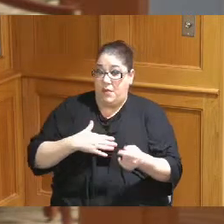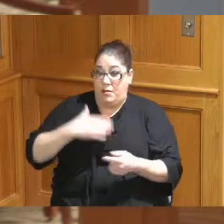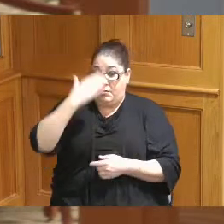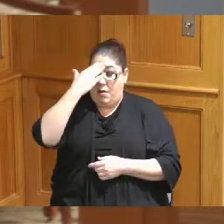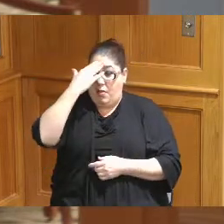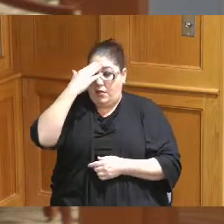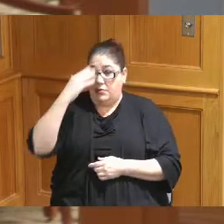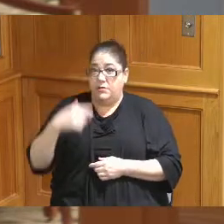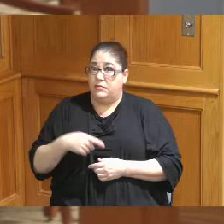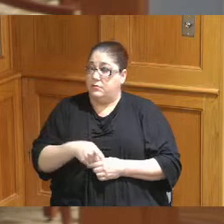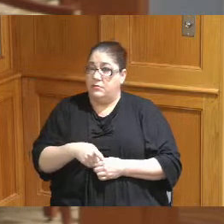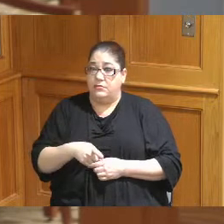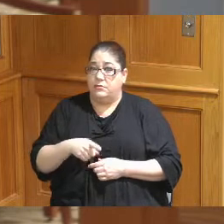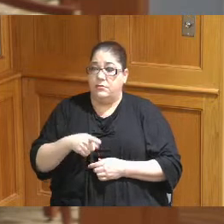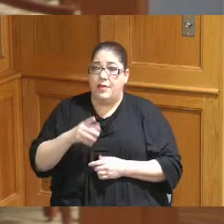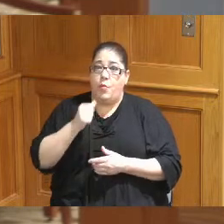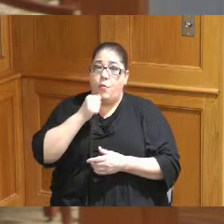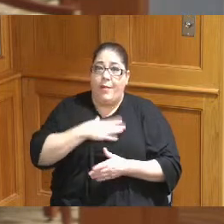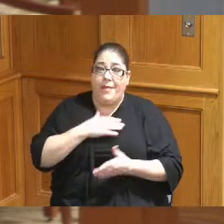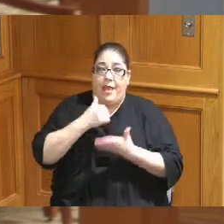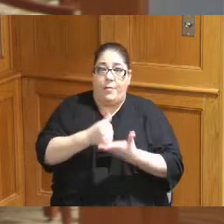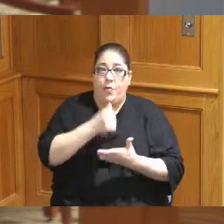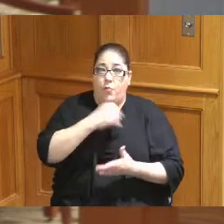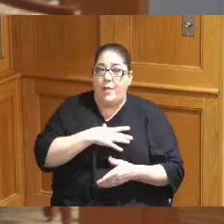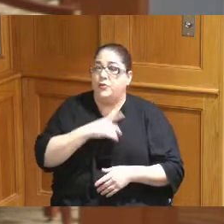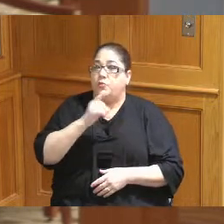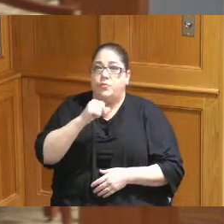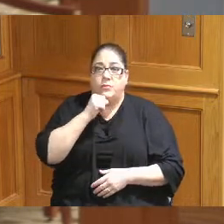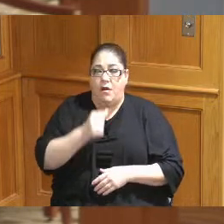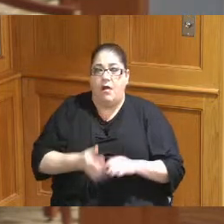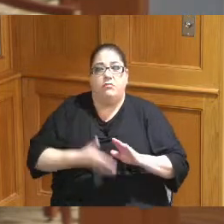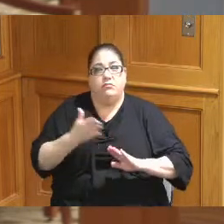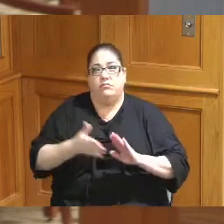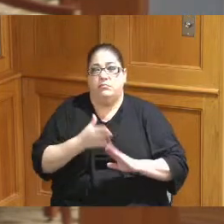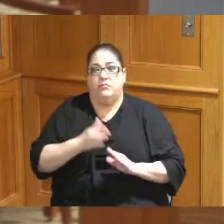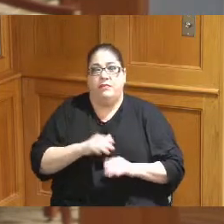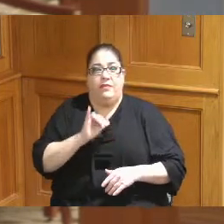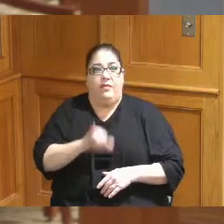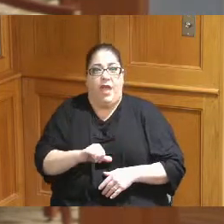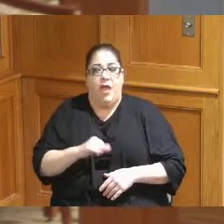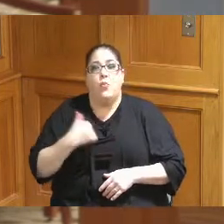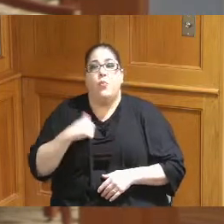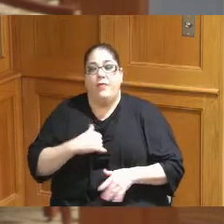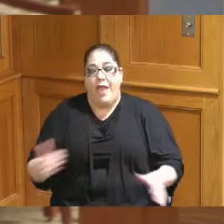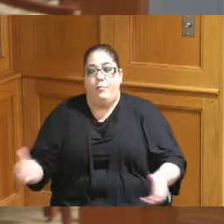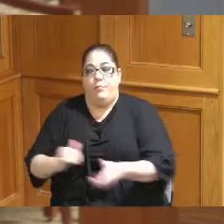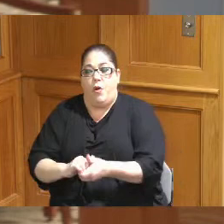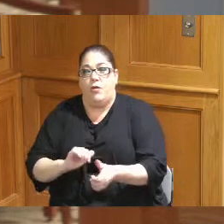not operate Housing Programs so they partner with the YWCA we provide the housing dollars to the